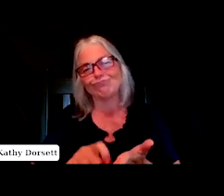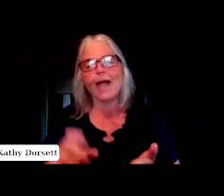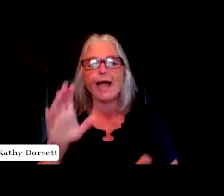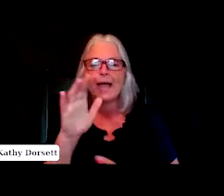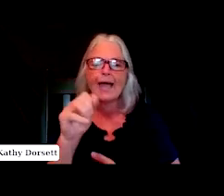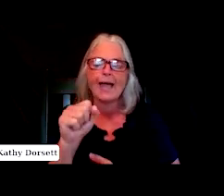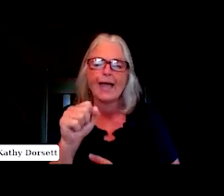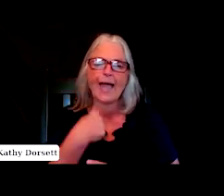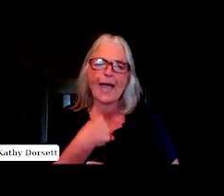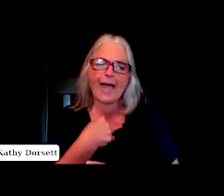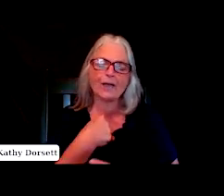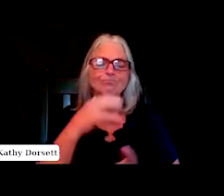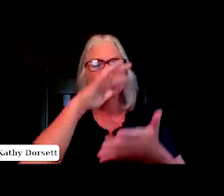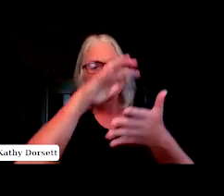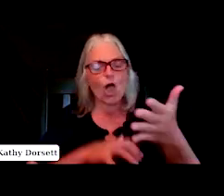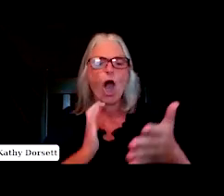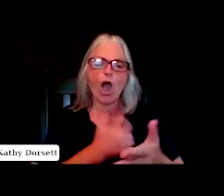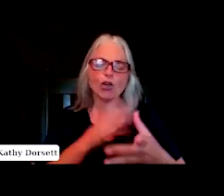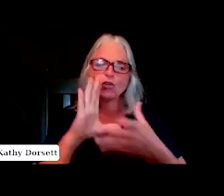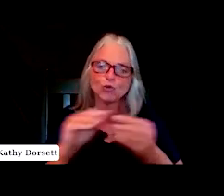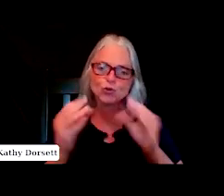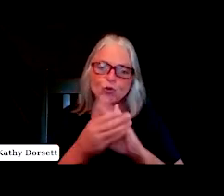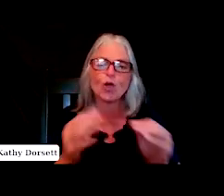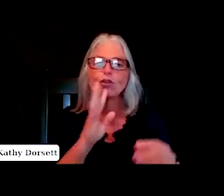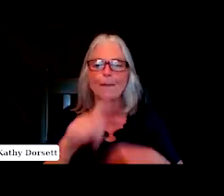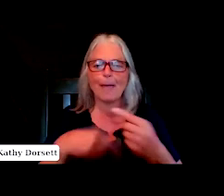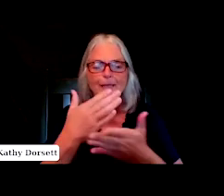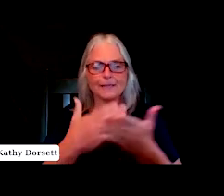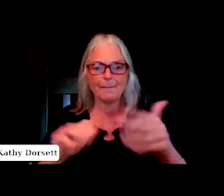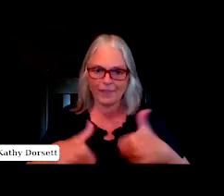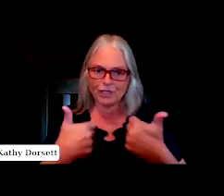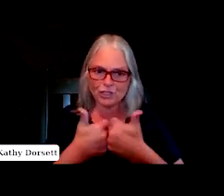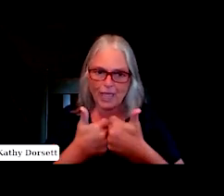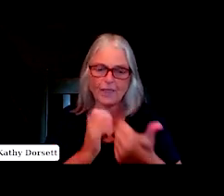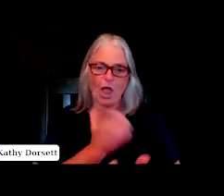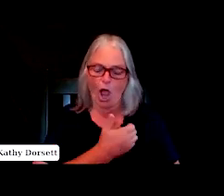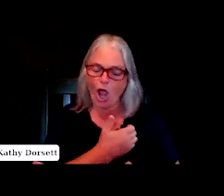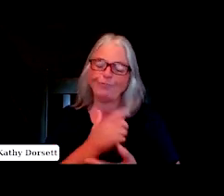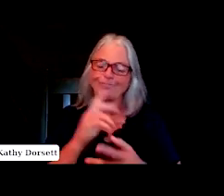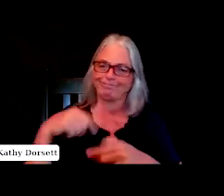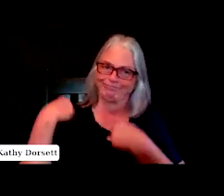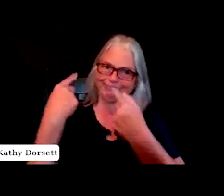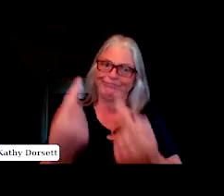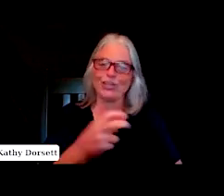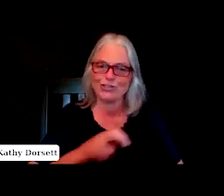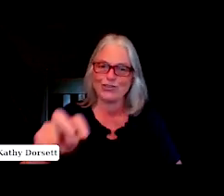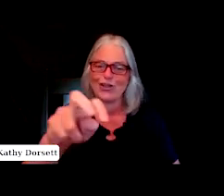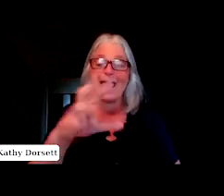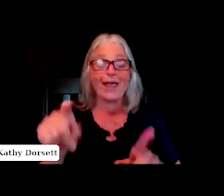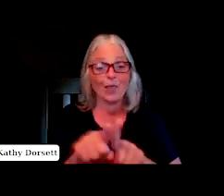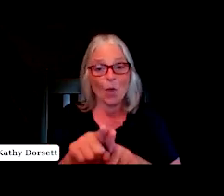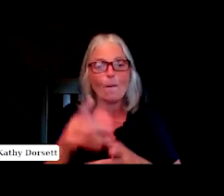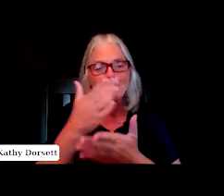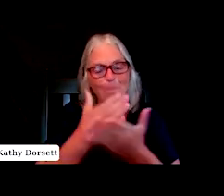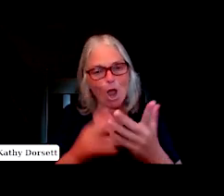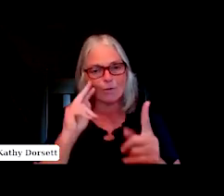Kind of chronicle our story, and talk about some of the challenges on our journey. As well as those aspects of it that are really joyful.